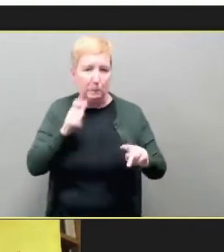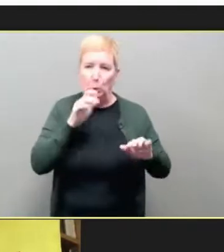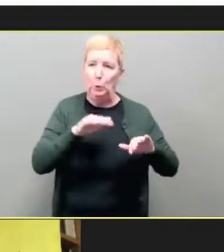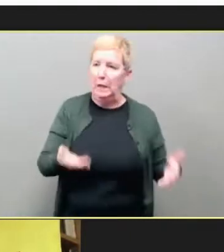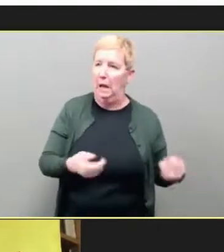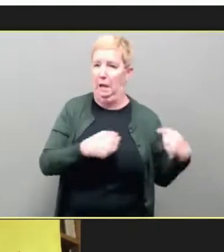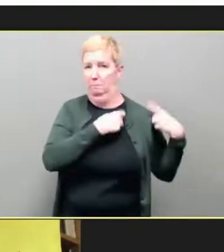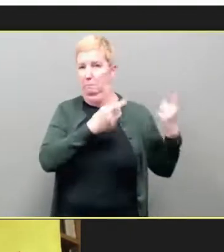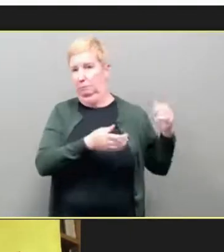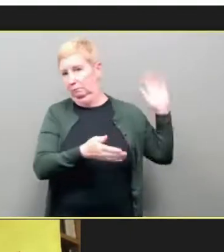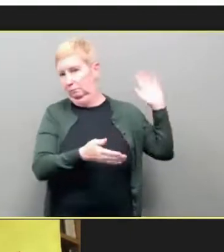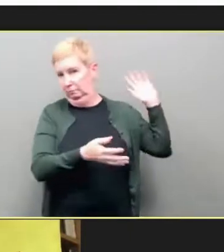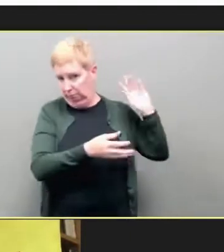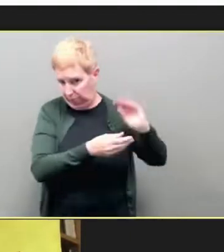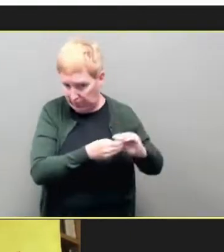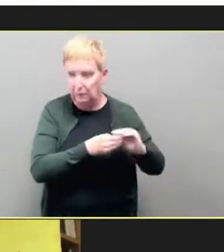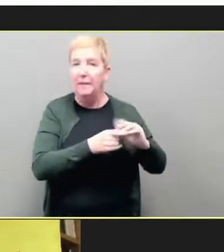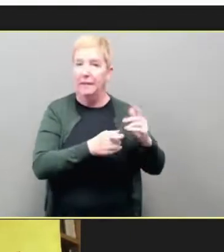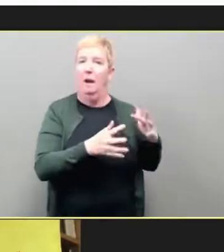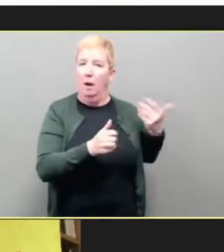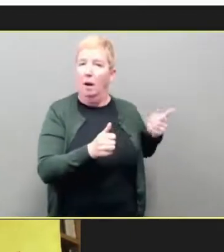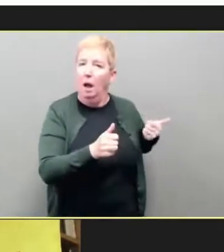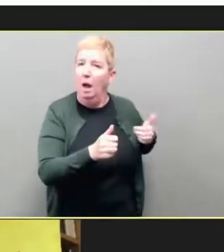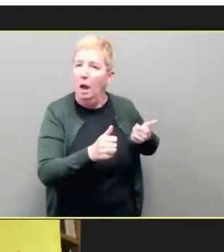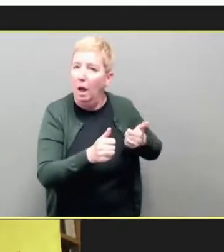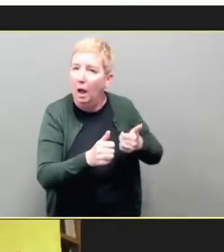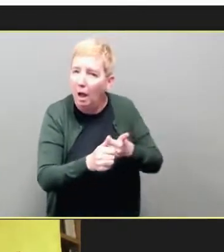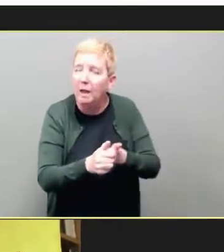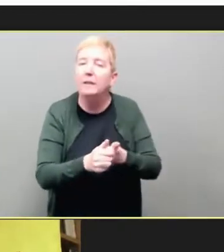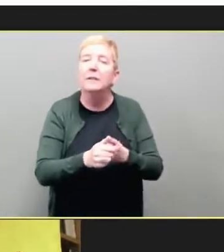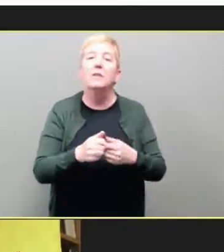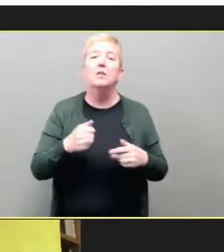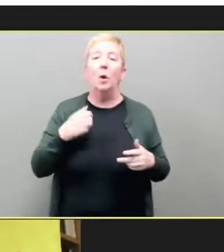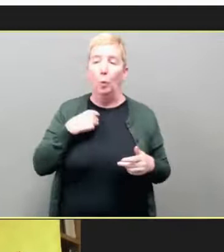to them or goes to them by statute. And so we believe it or not, catching up